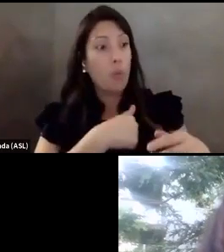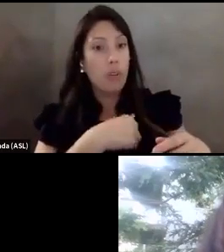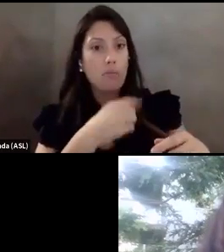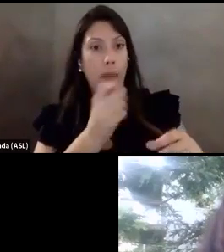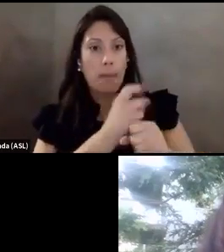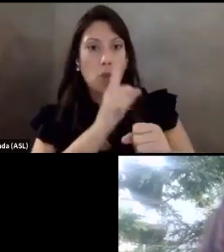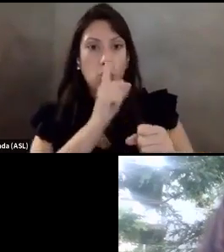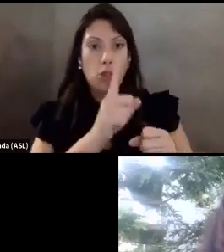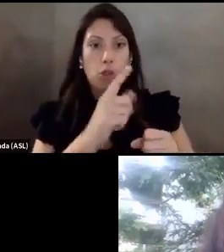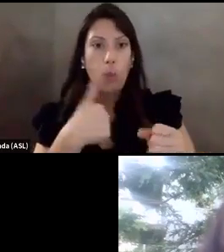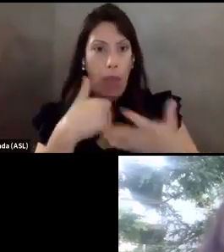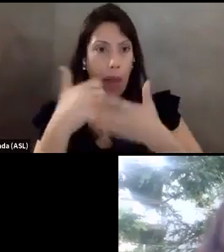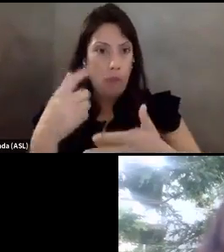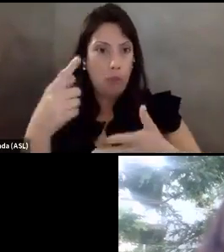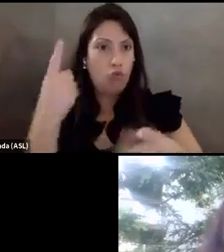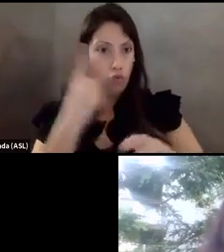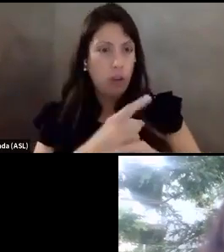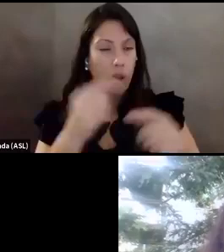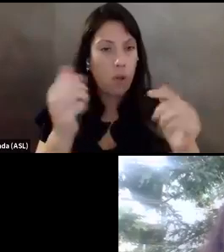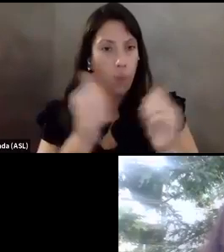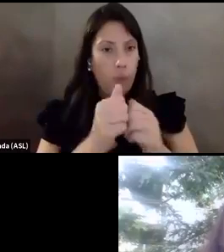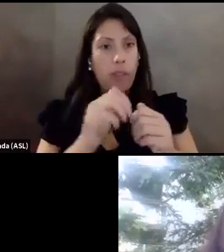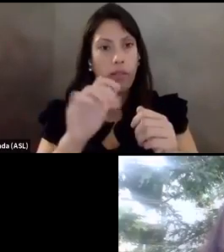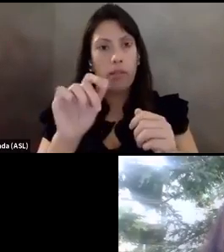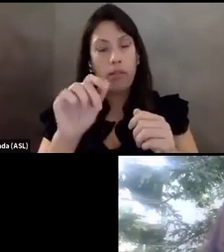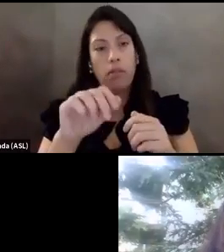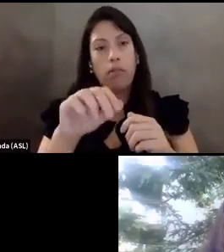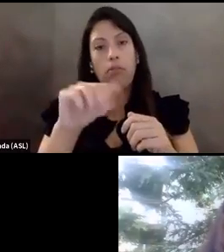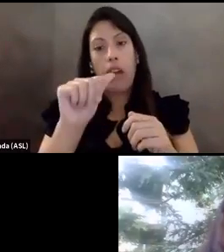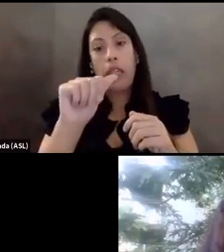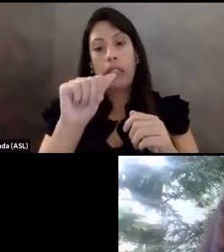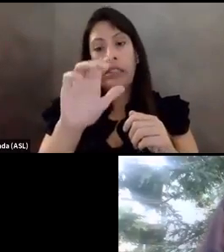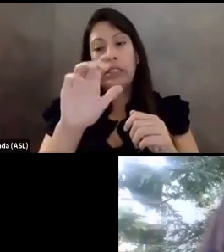care site or or some other I mean, we're finding them